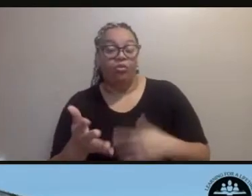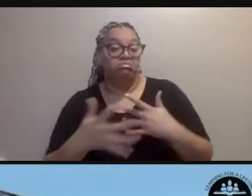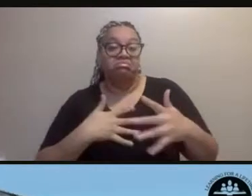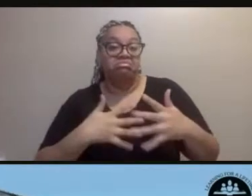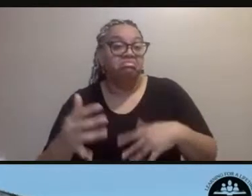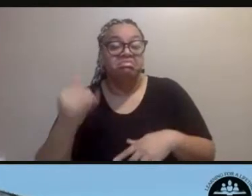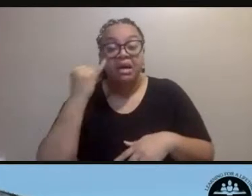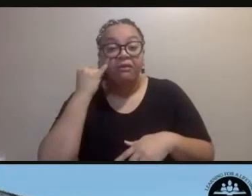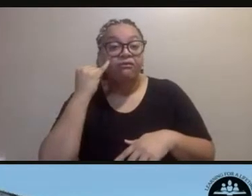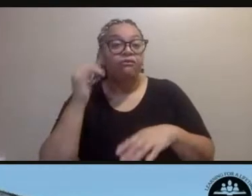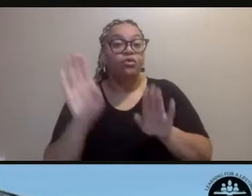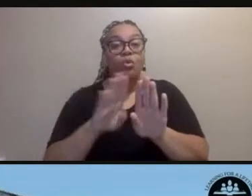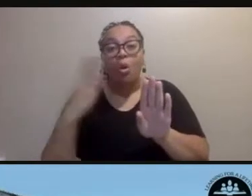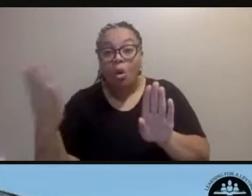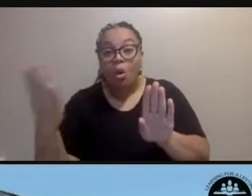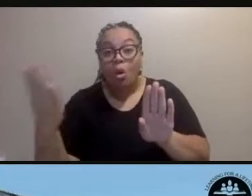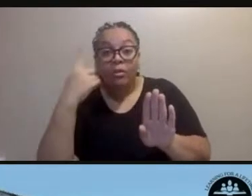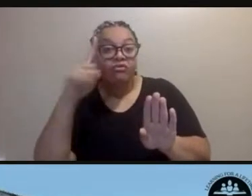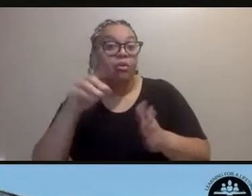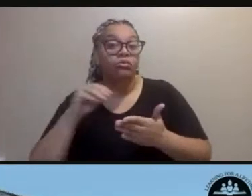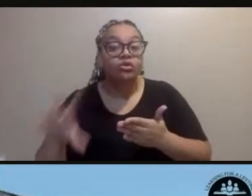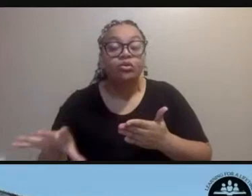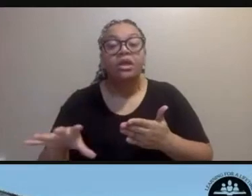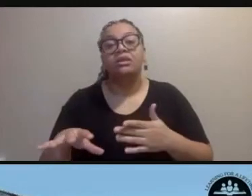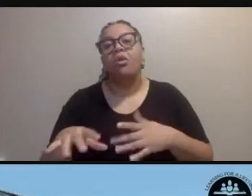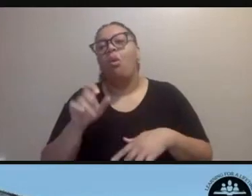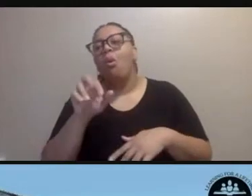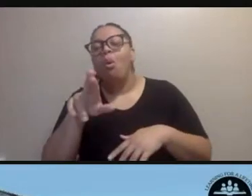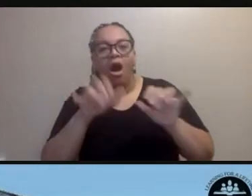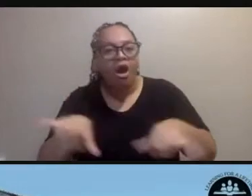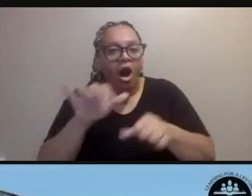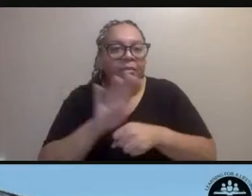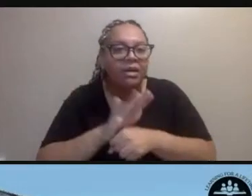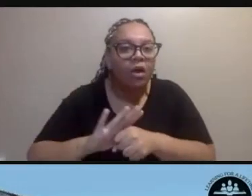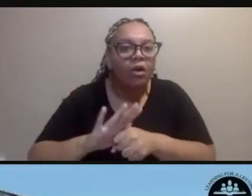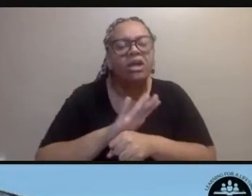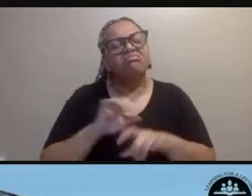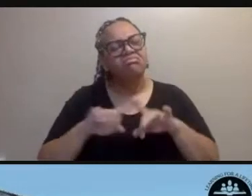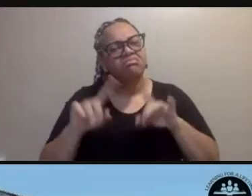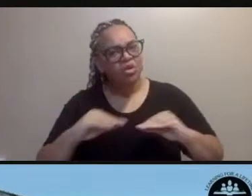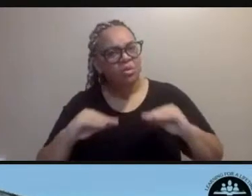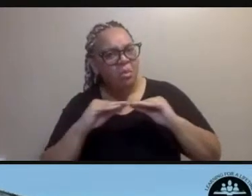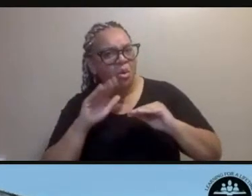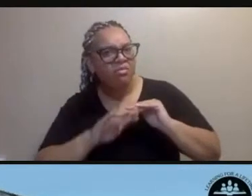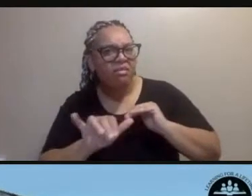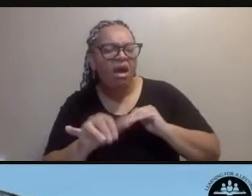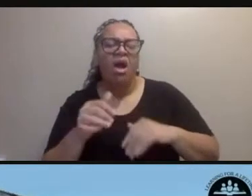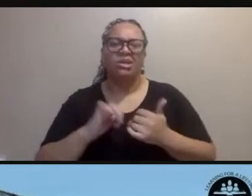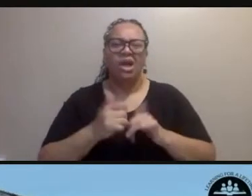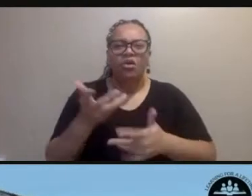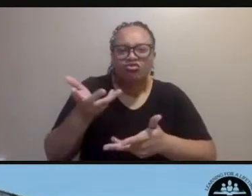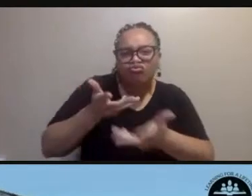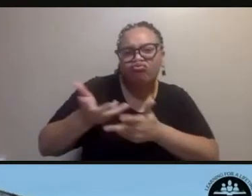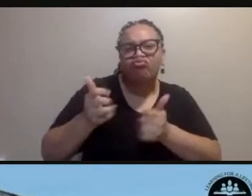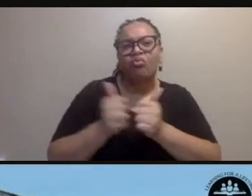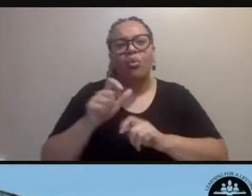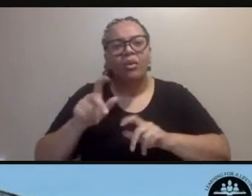SOME OF THAT STUFF WAS JUST JUST BEING THERE EITHER LIKE